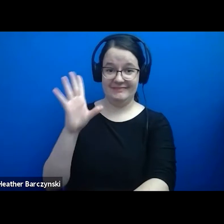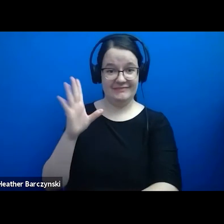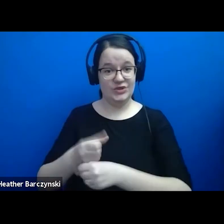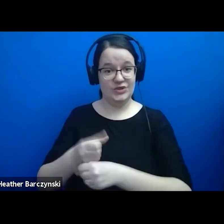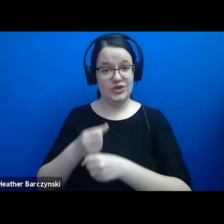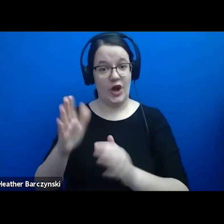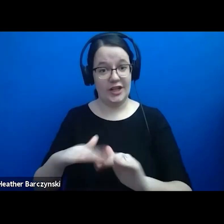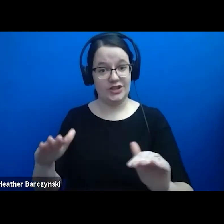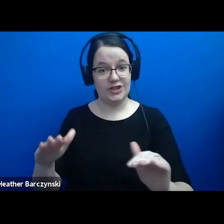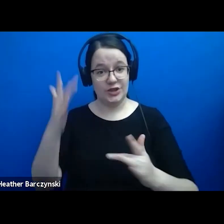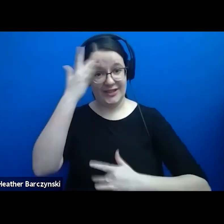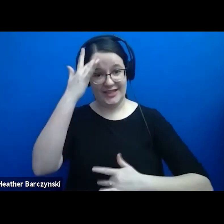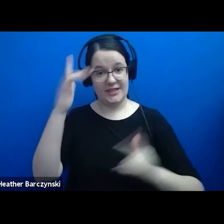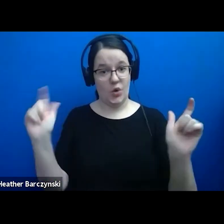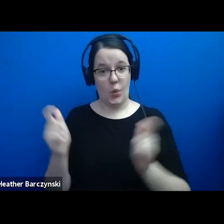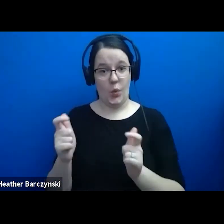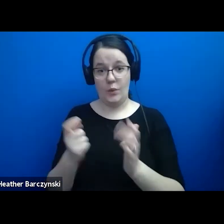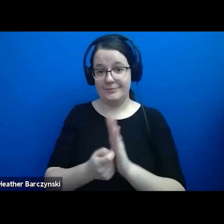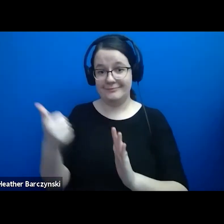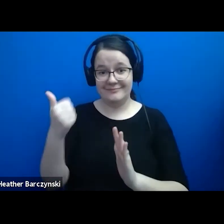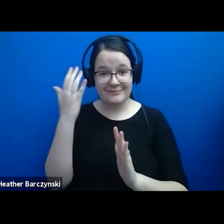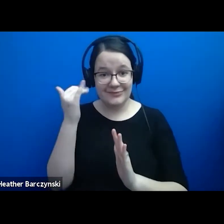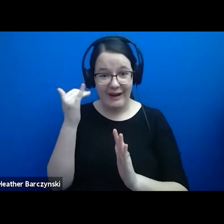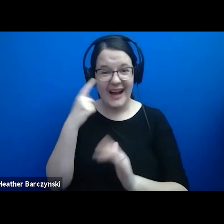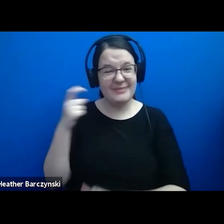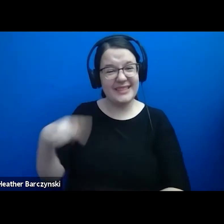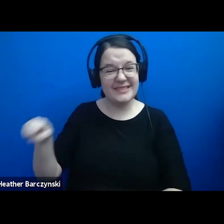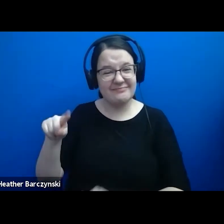disappeared and it disappeared because of the work of a really committed clinician scientist